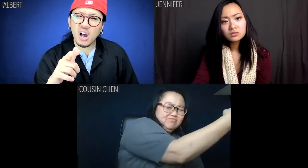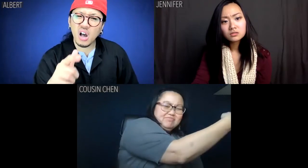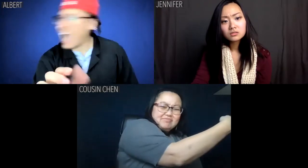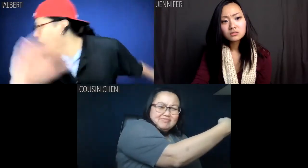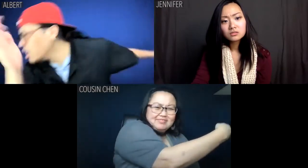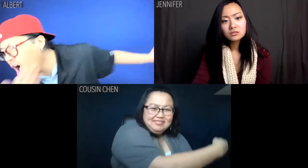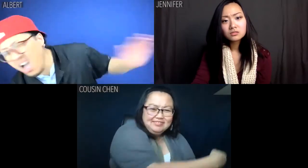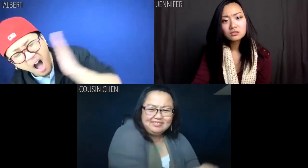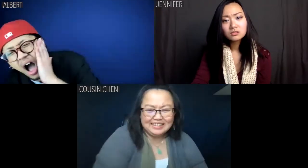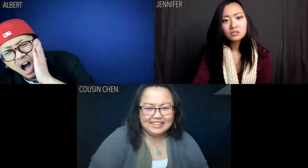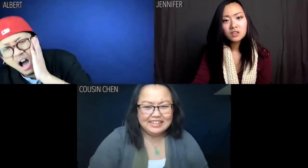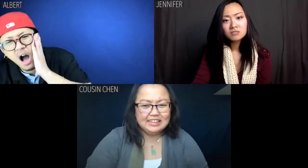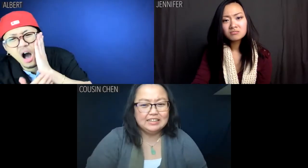Albert: Owwww.